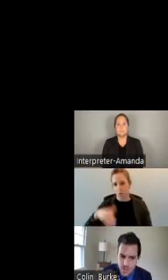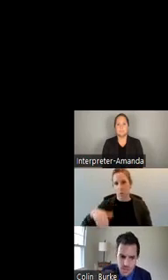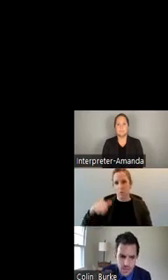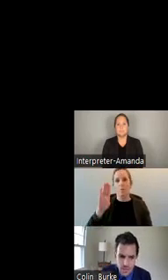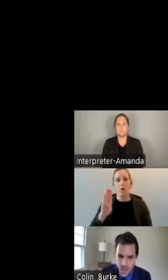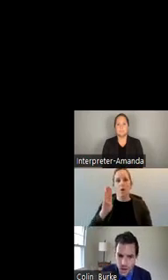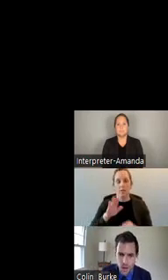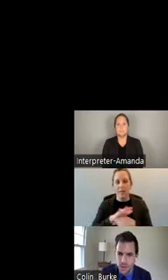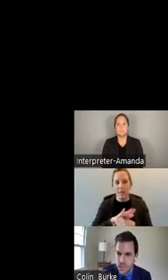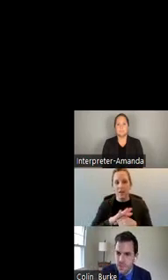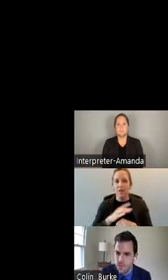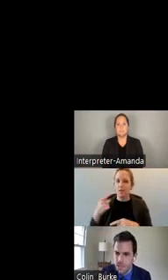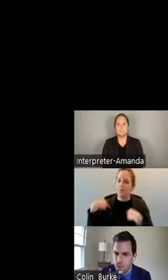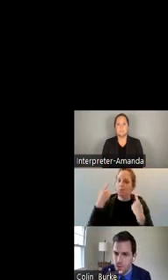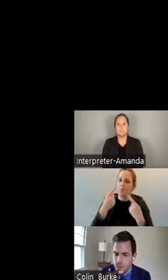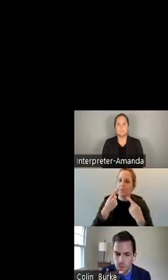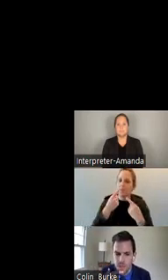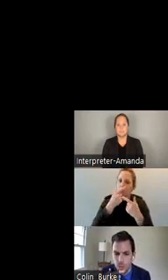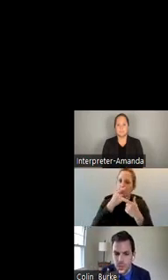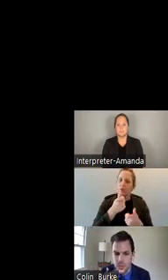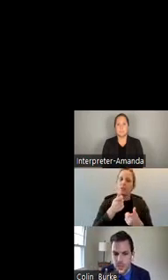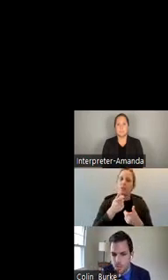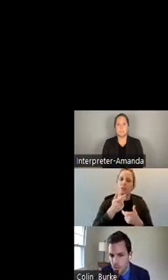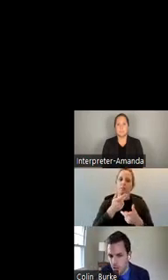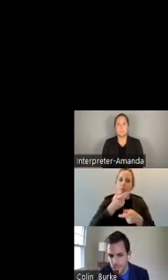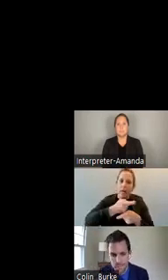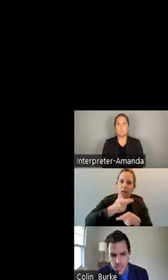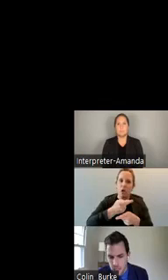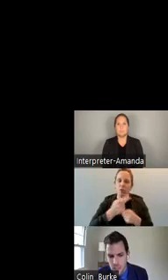in the care and well-being of individuals experiencing homelessness I'm starting in